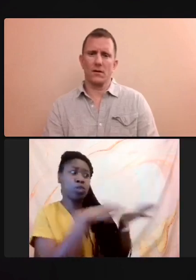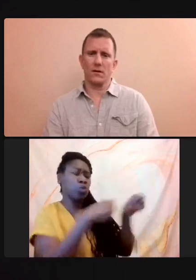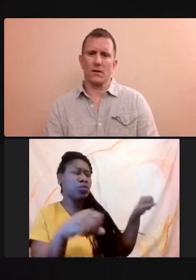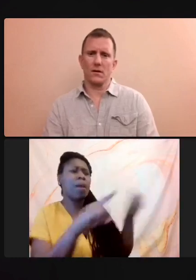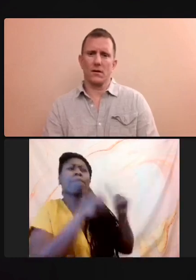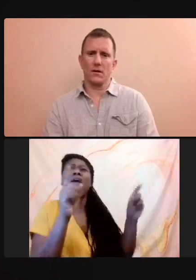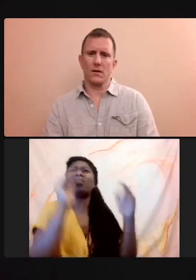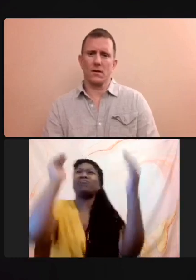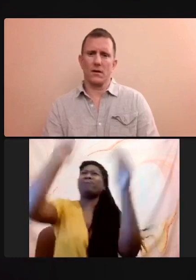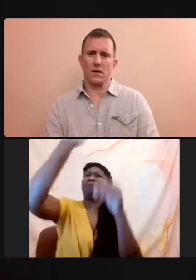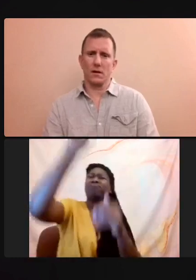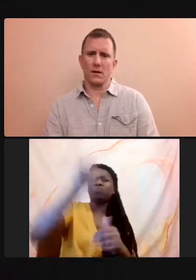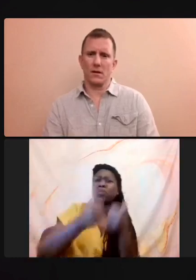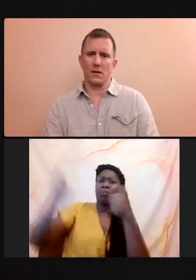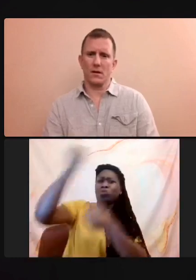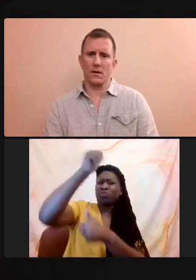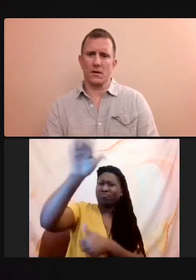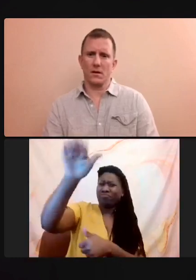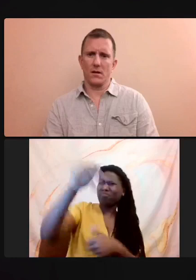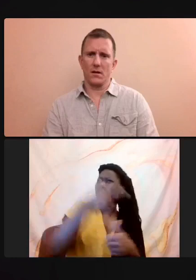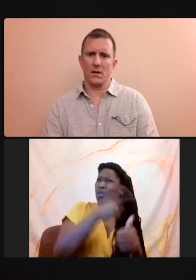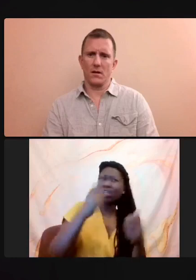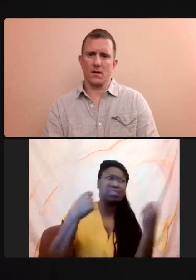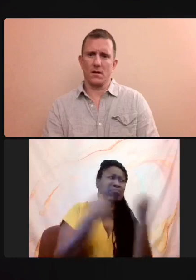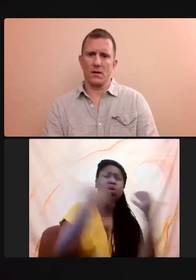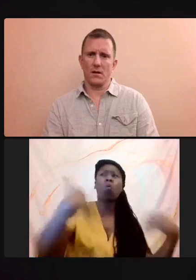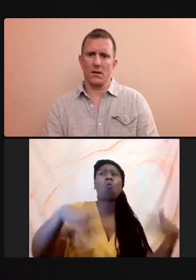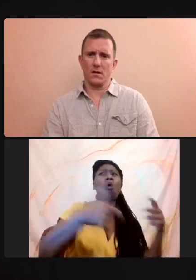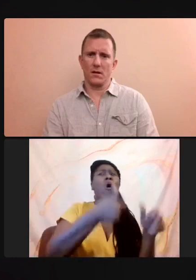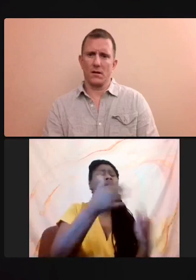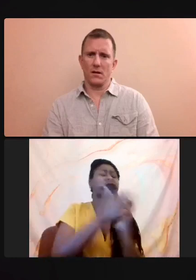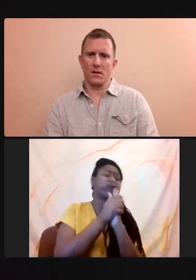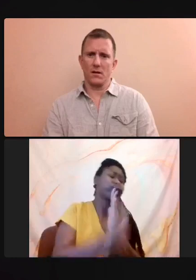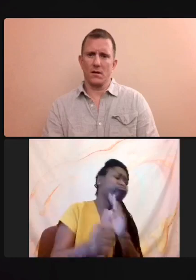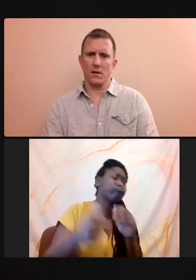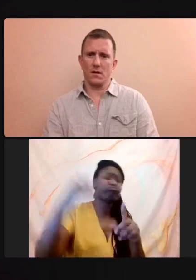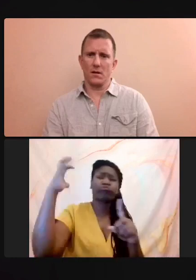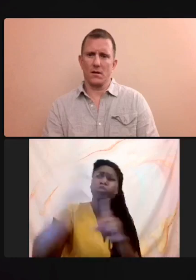I mean, clearly you can see that ASL is your degree. You are a native, this is your degree.